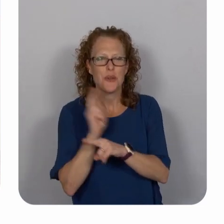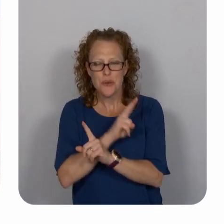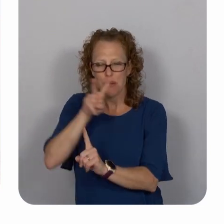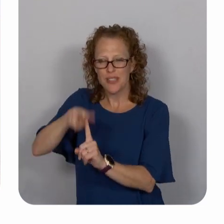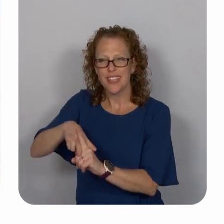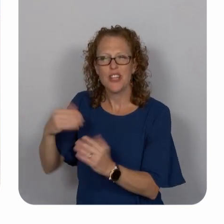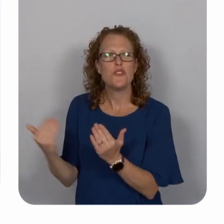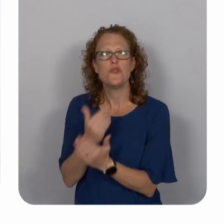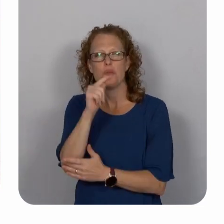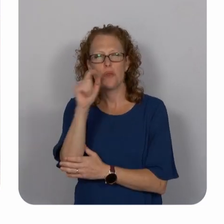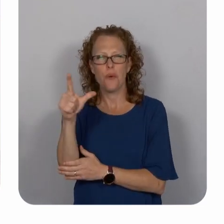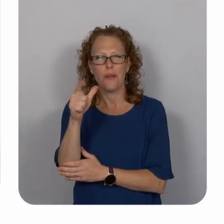Thank you.